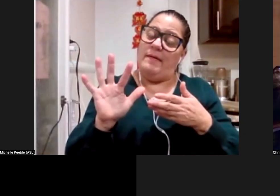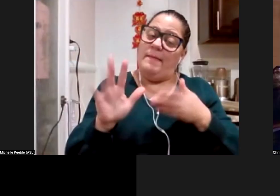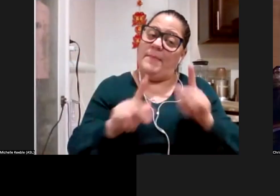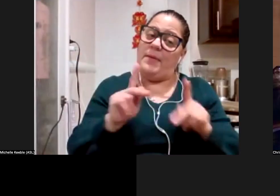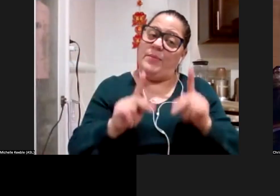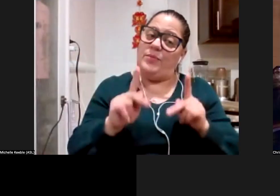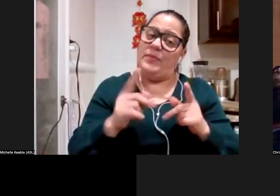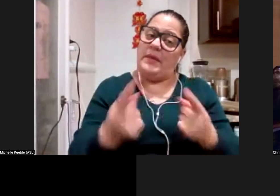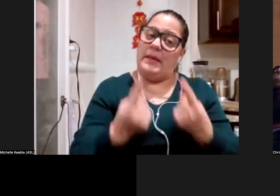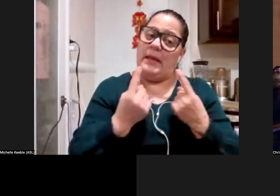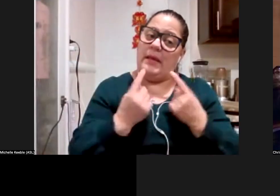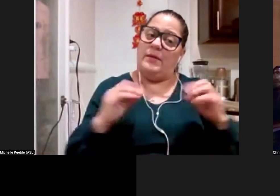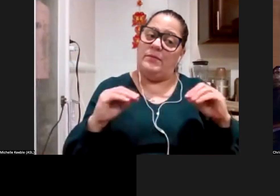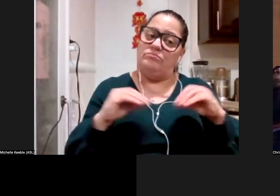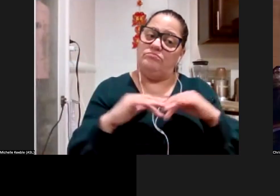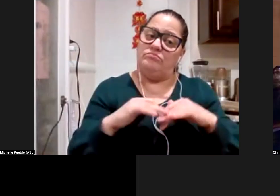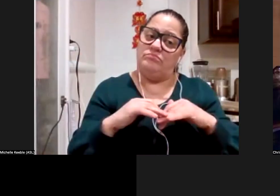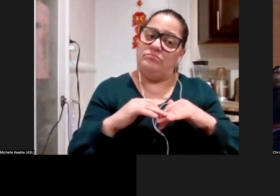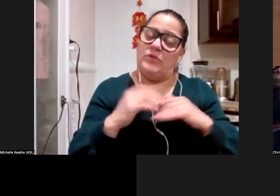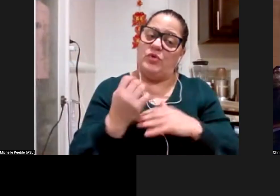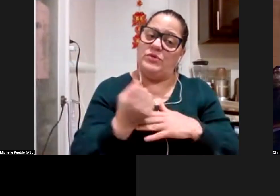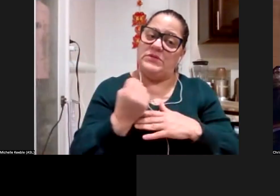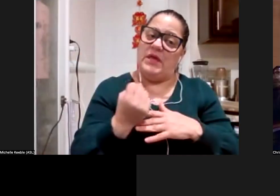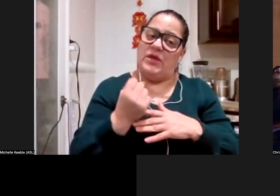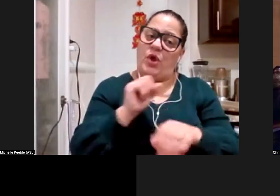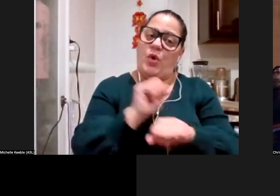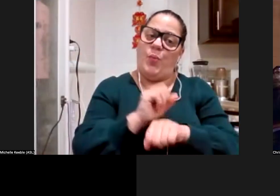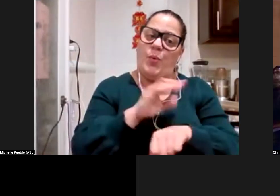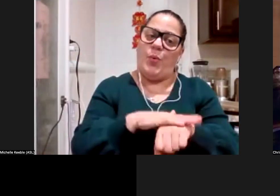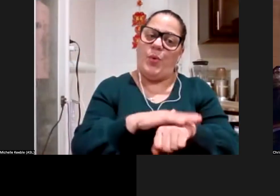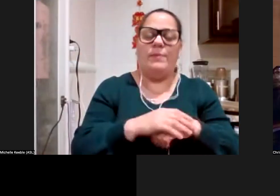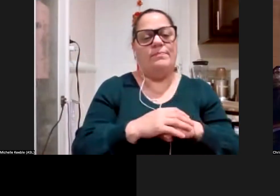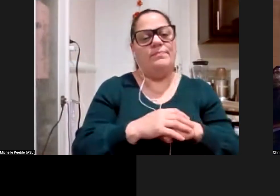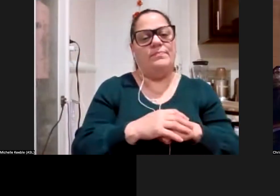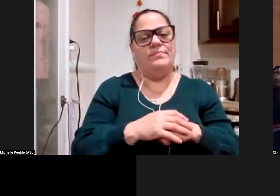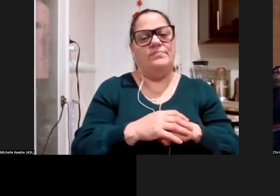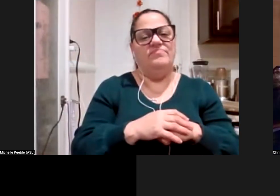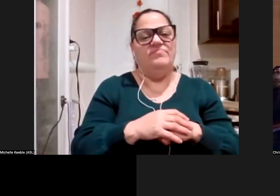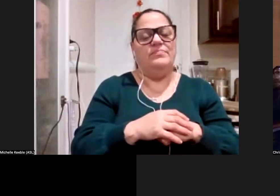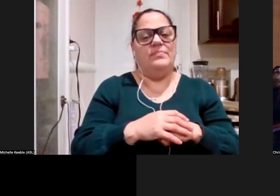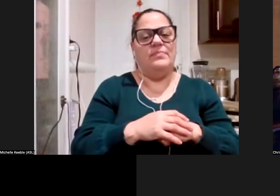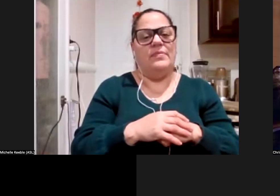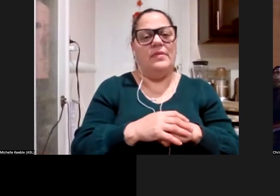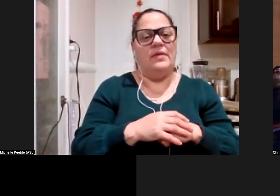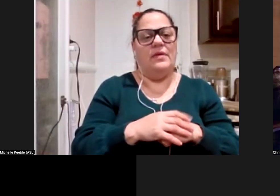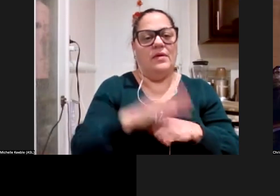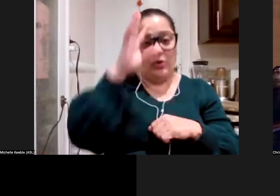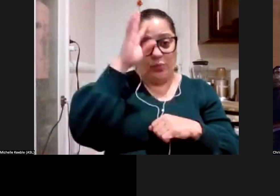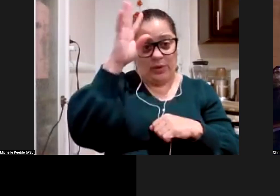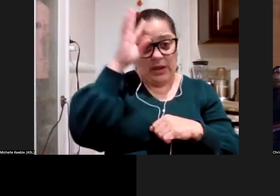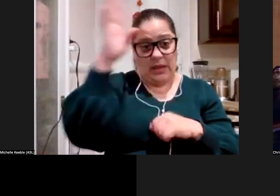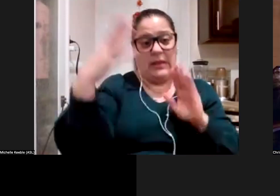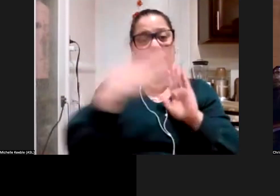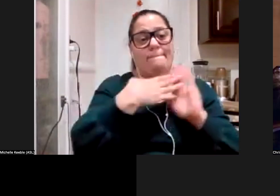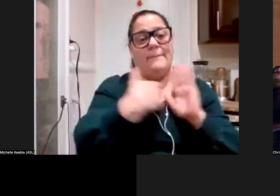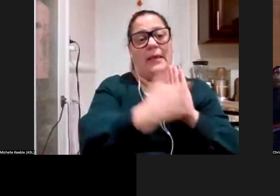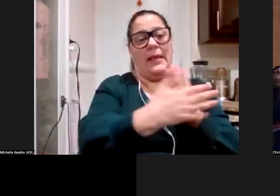together most Saturdays and would work on it. Um creating the paperier mâché, painting it, redoing